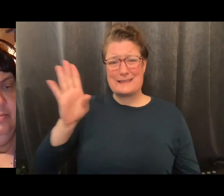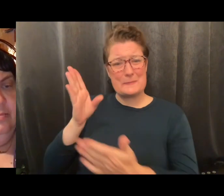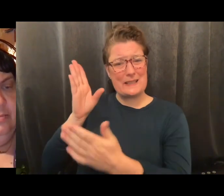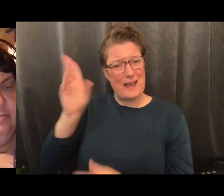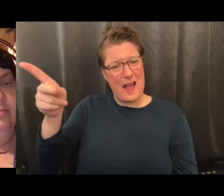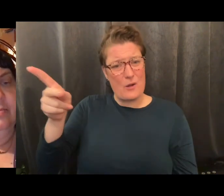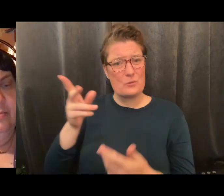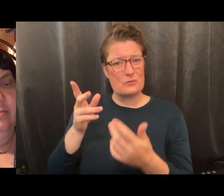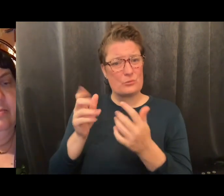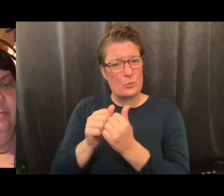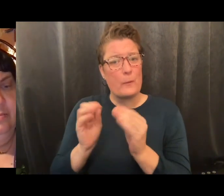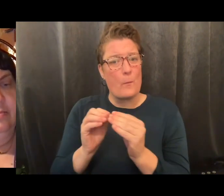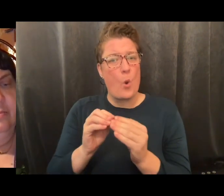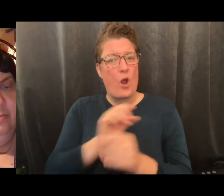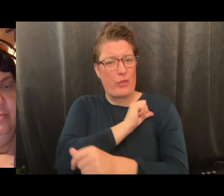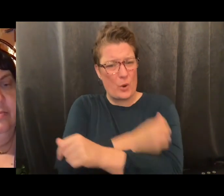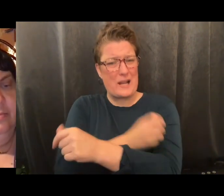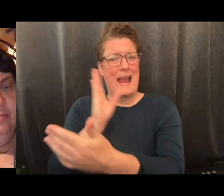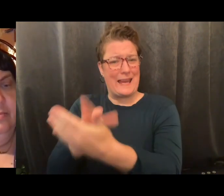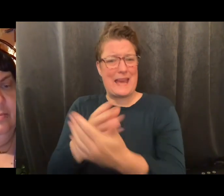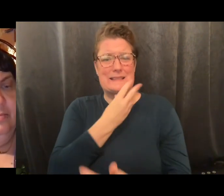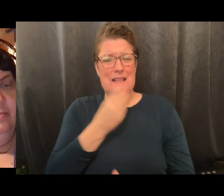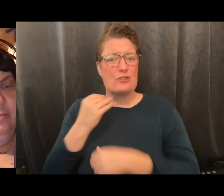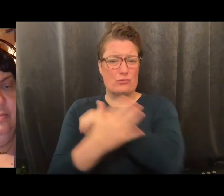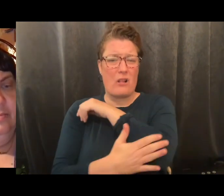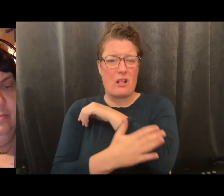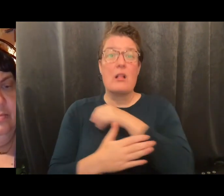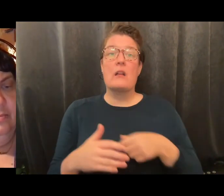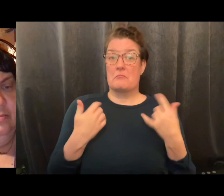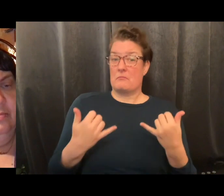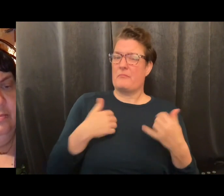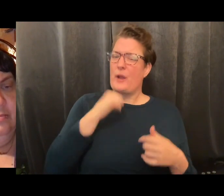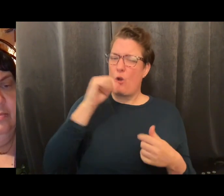I don't actually believe that anymore. I believe everybody has the right to speak up and I believe